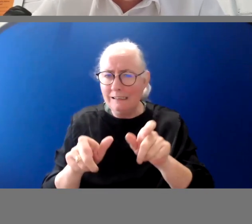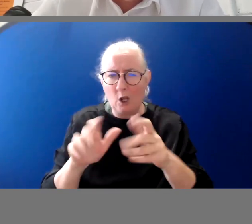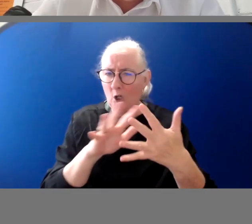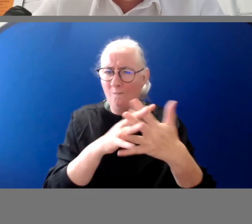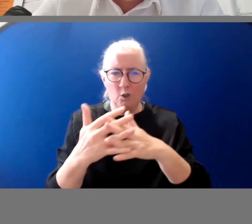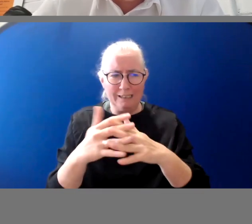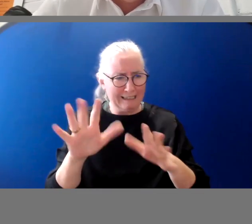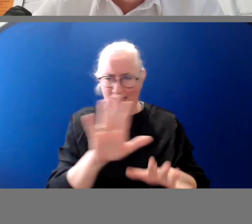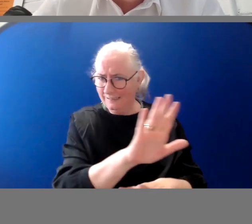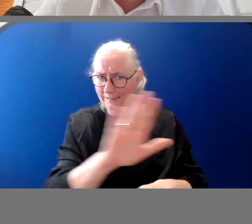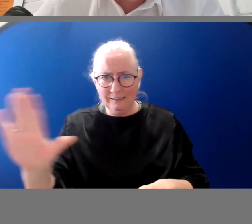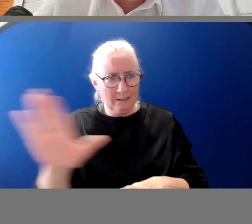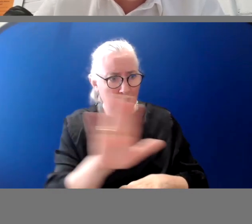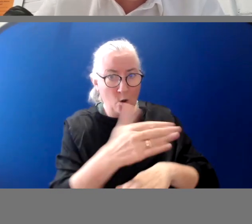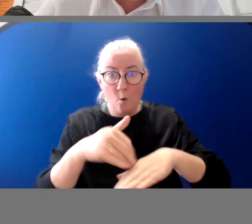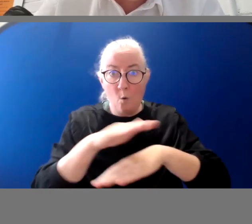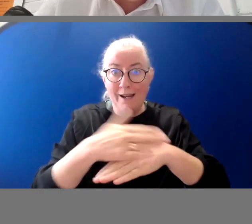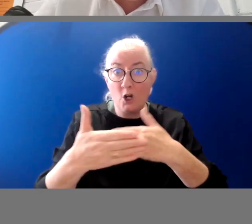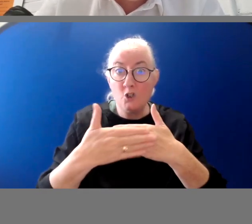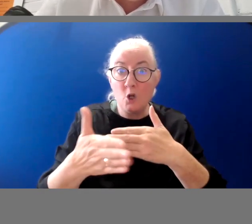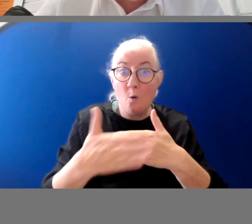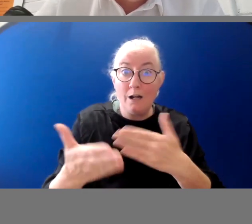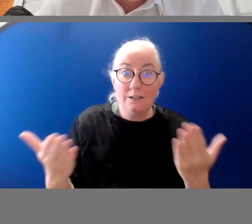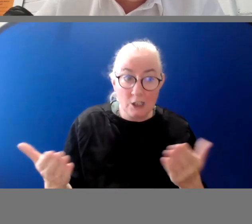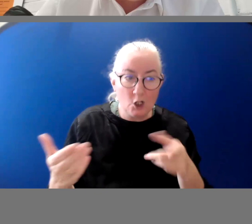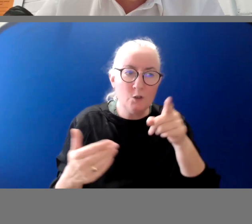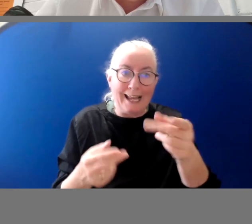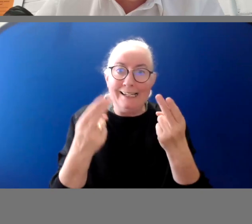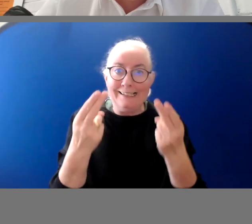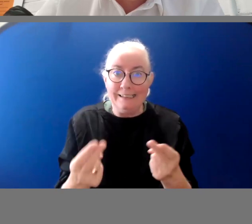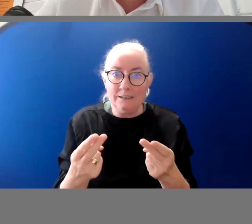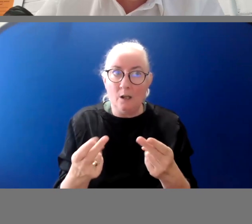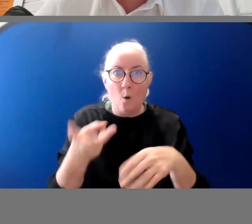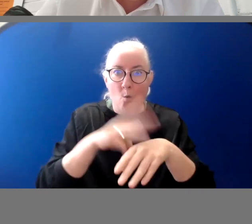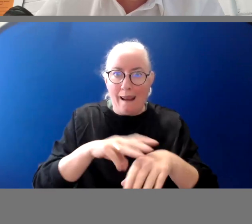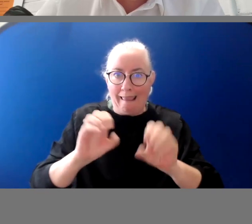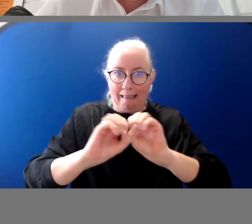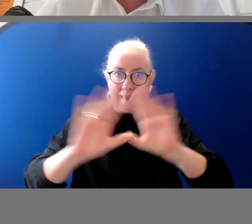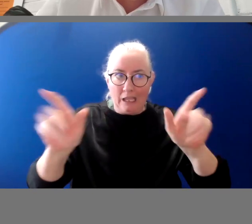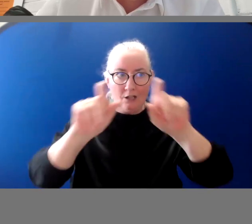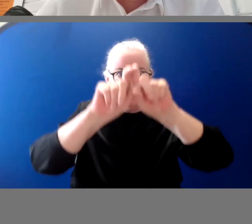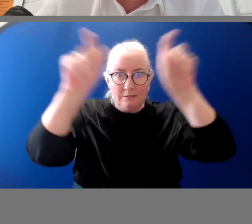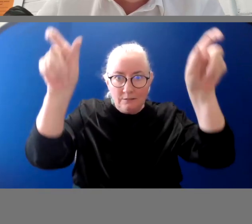out where the door is okay so the door itself needs to be well defined from the space again for